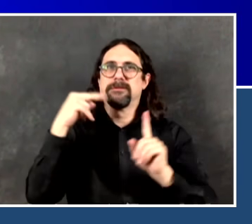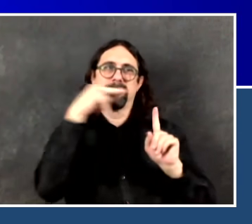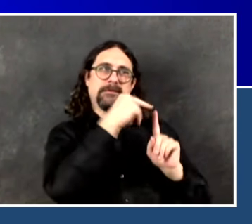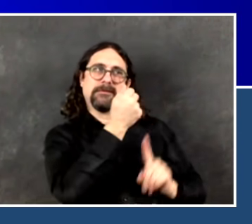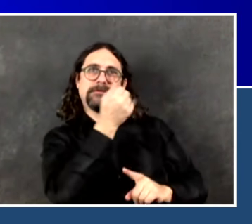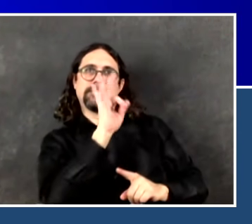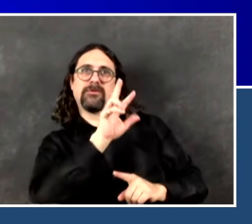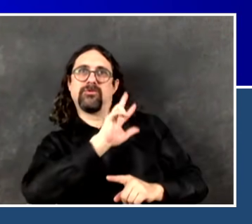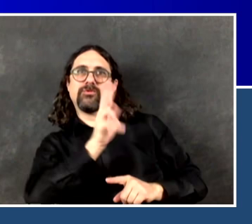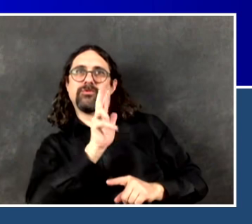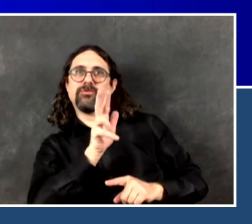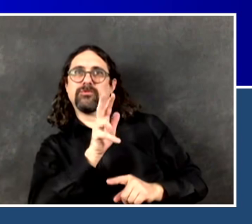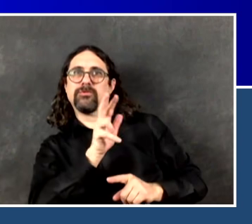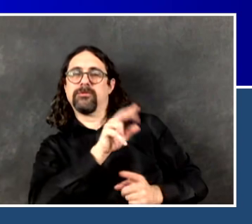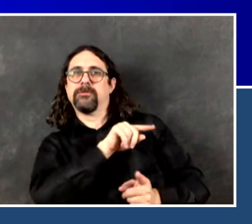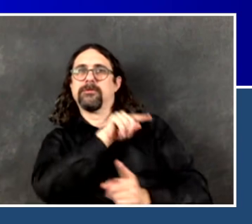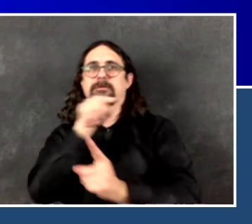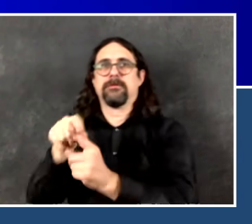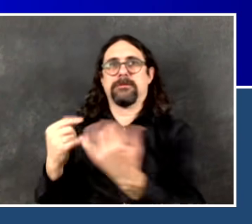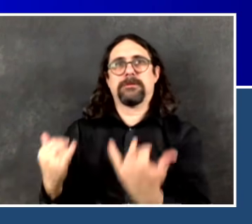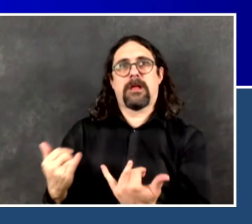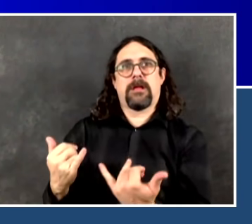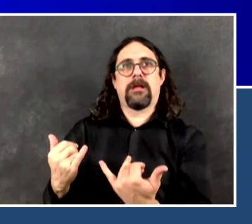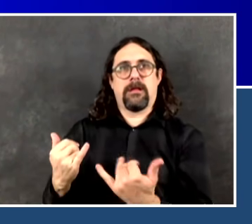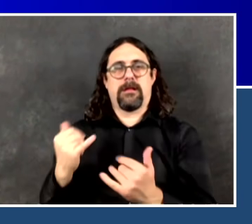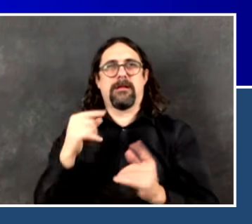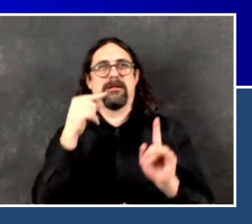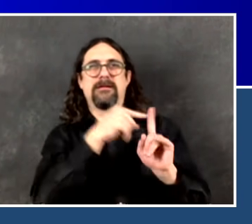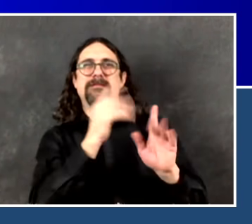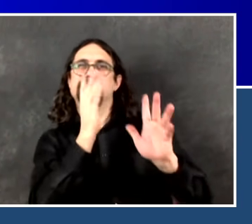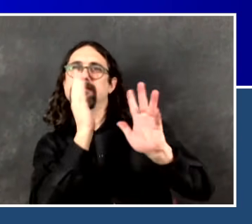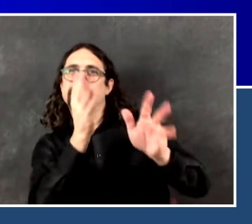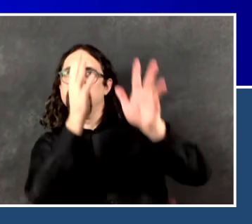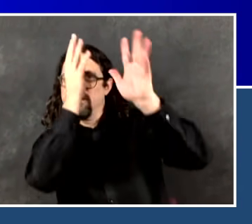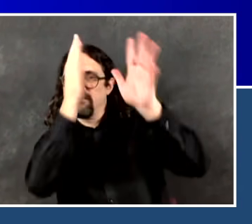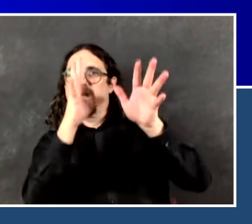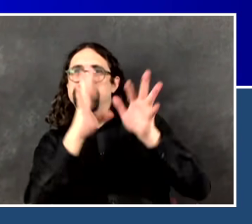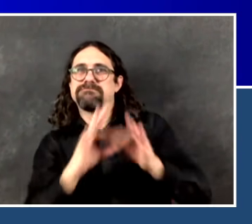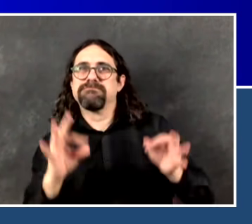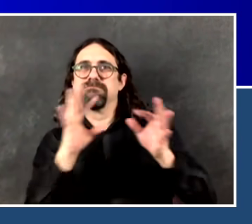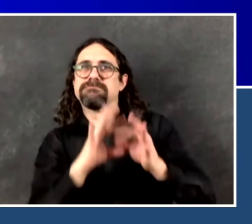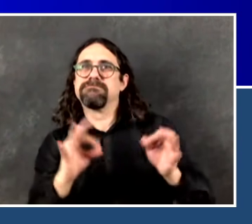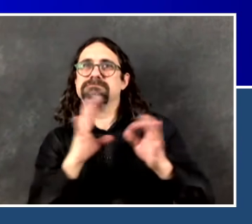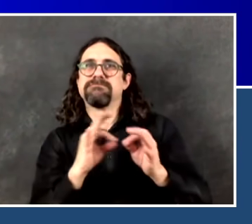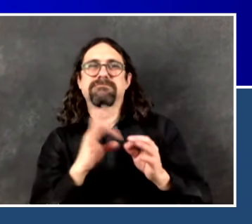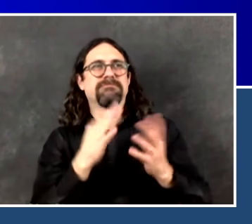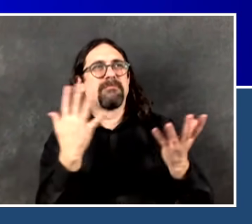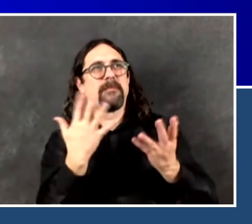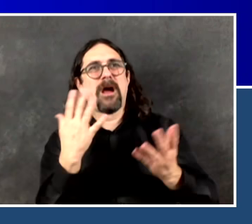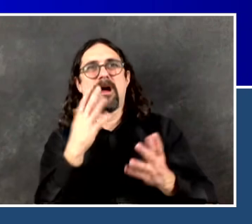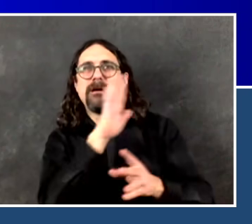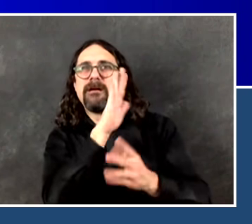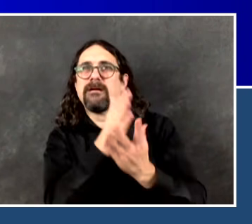OLDER RELATIVES. IT SOUNDED LIKE IT WAS YESTERDAY. IT WAS SO VIVID ANDN ITENSE.